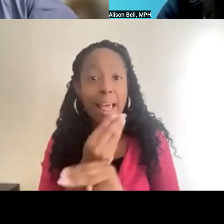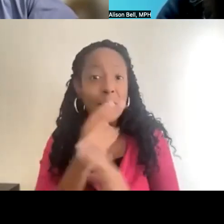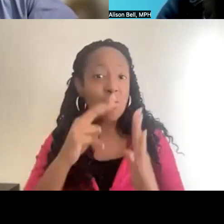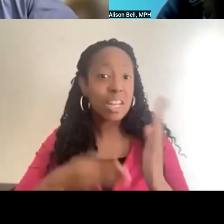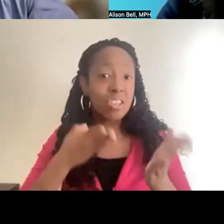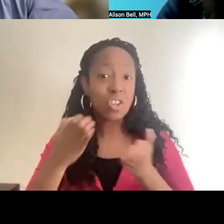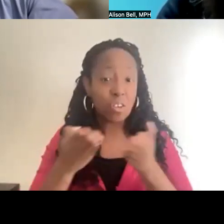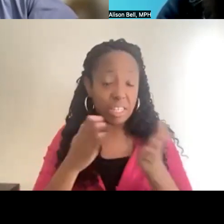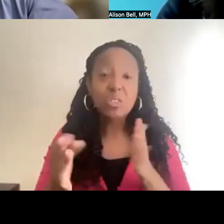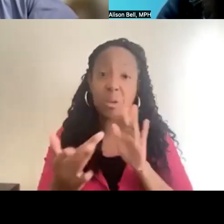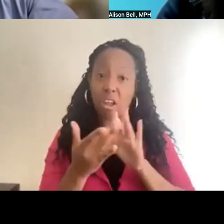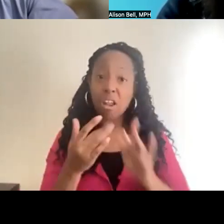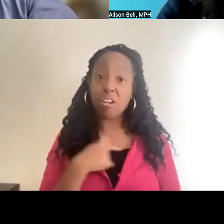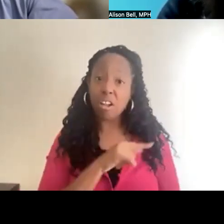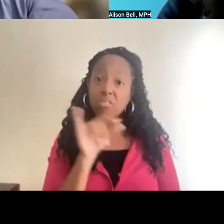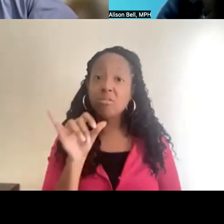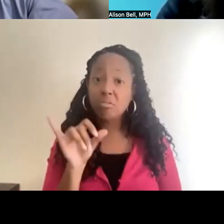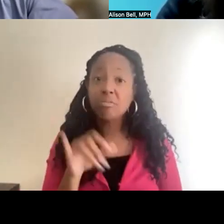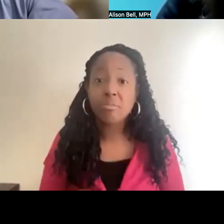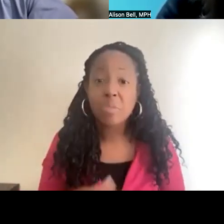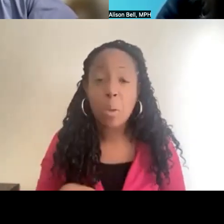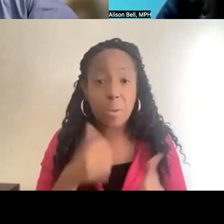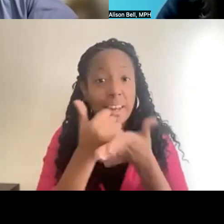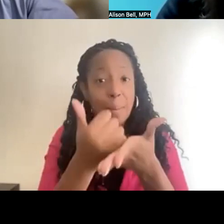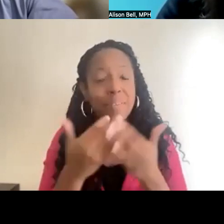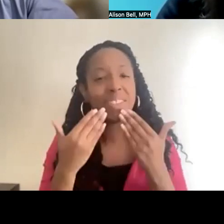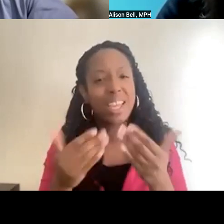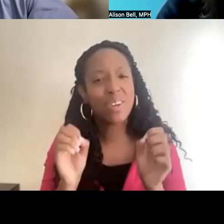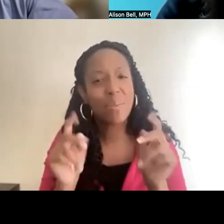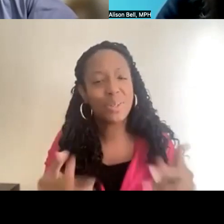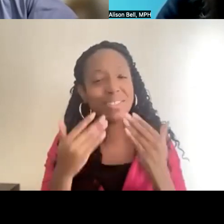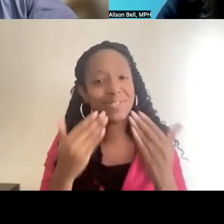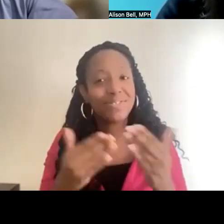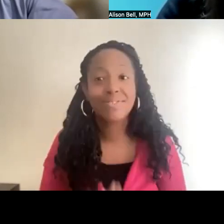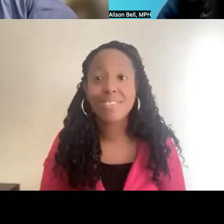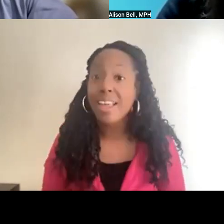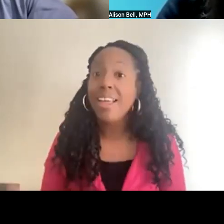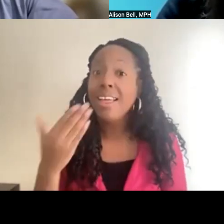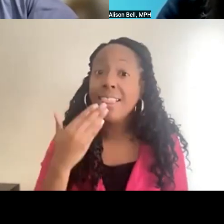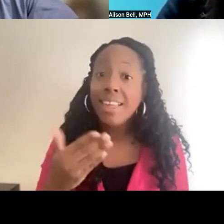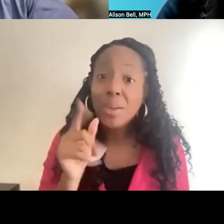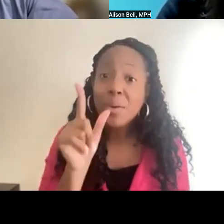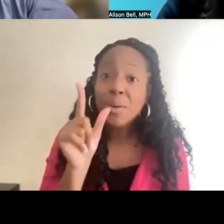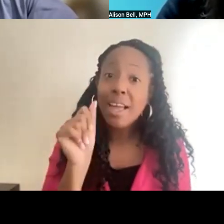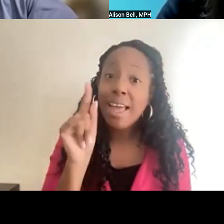opportunity awesome thank you Allison and Greg and I just wanted to let everybody know